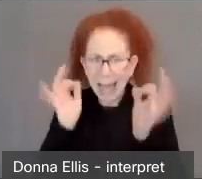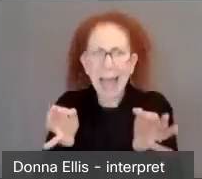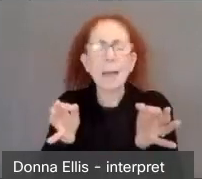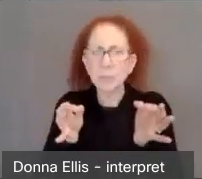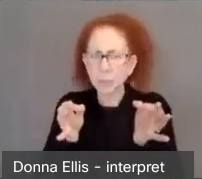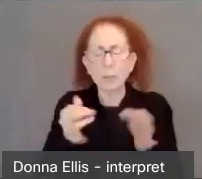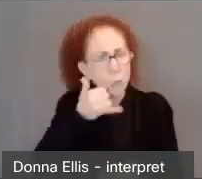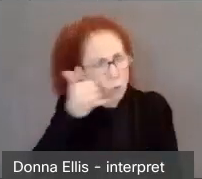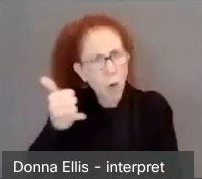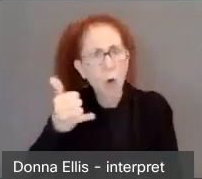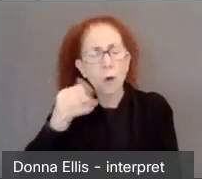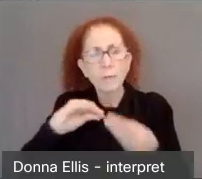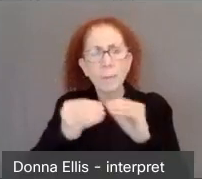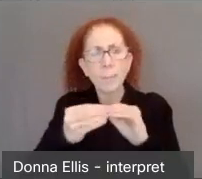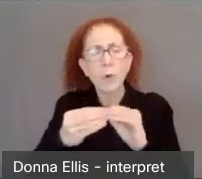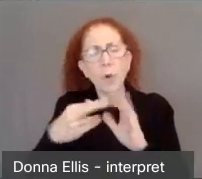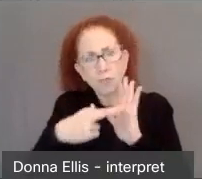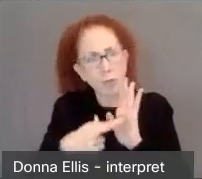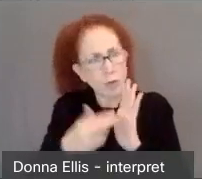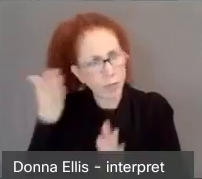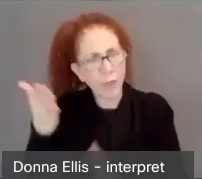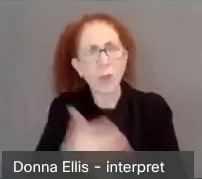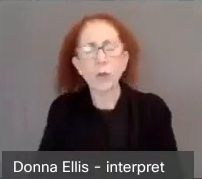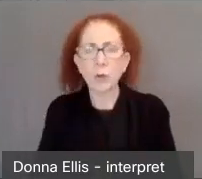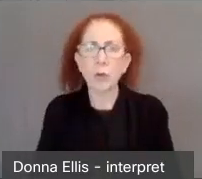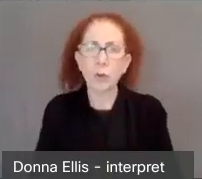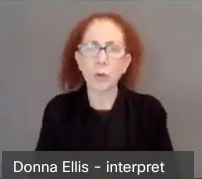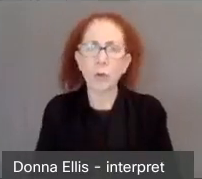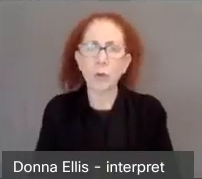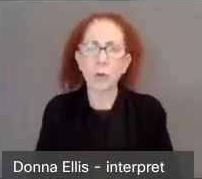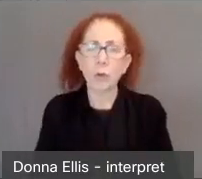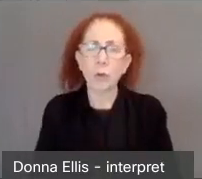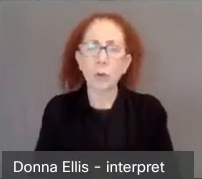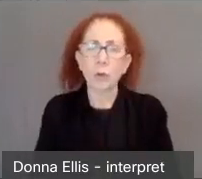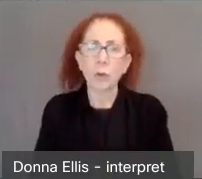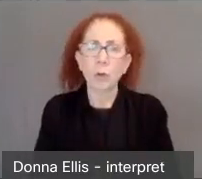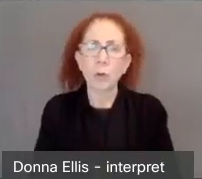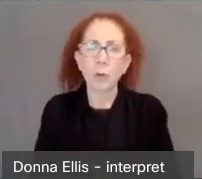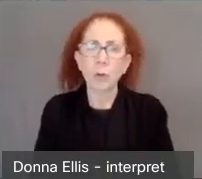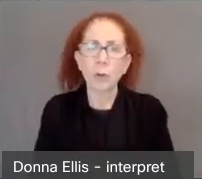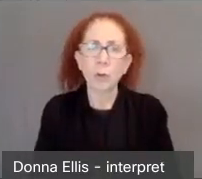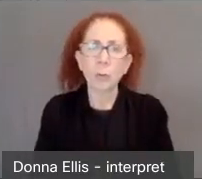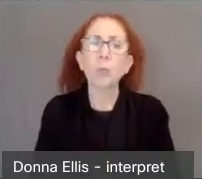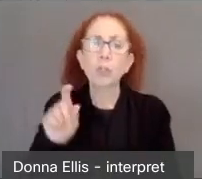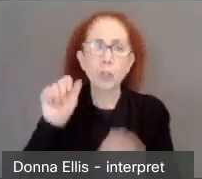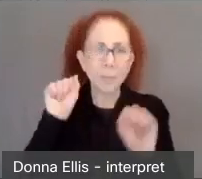our hotline and register for that and we should be able to accommodate that request pretty quickly.